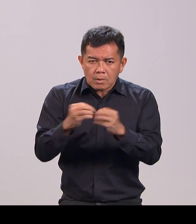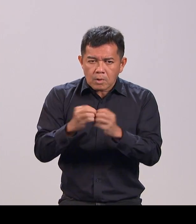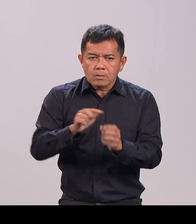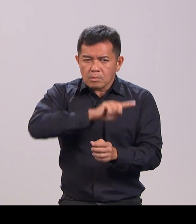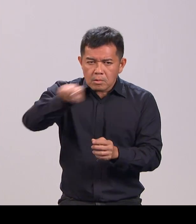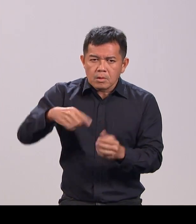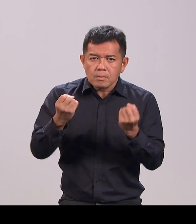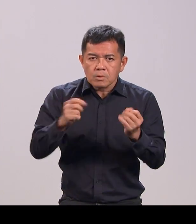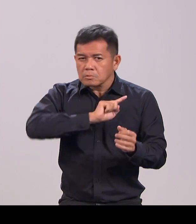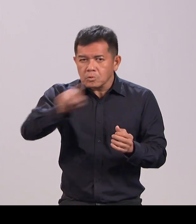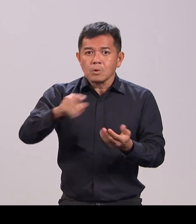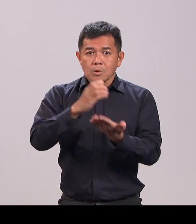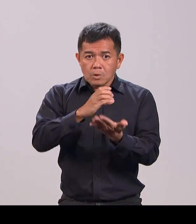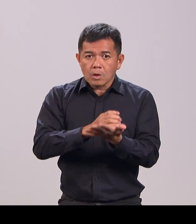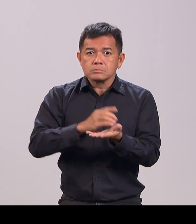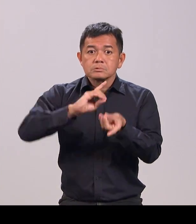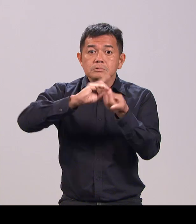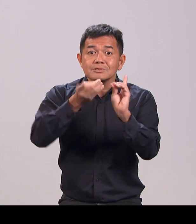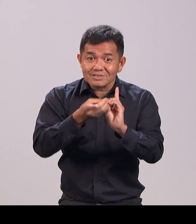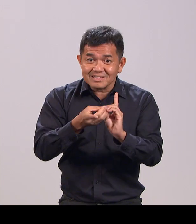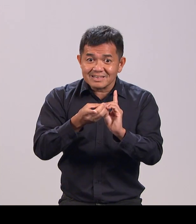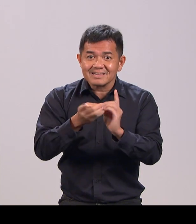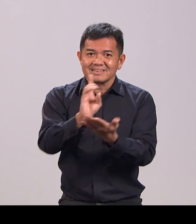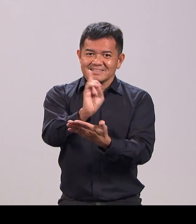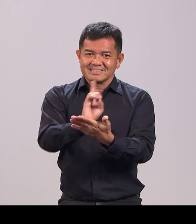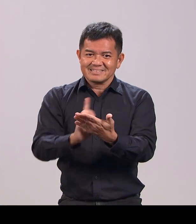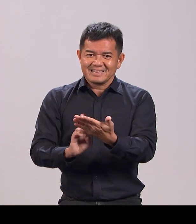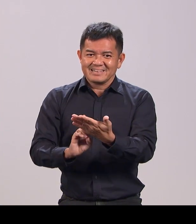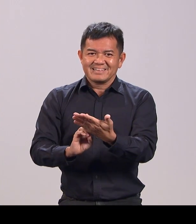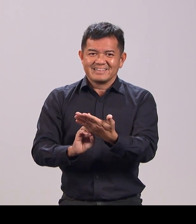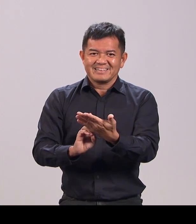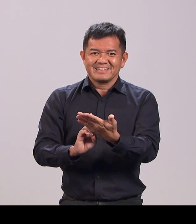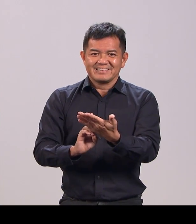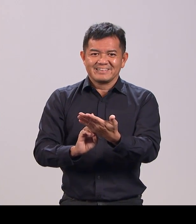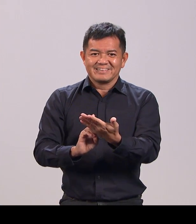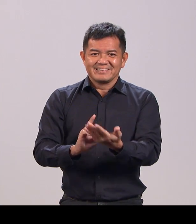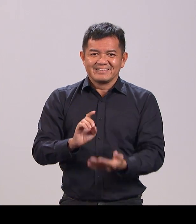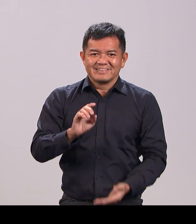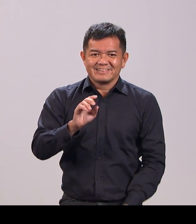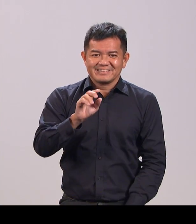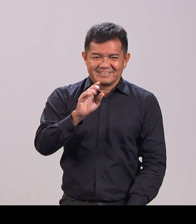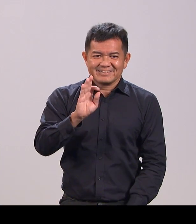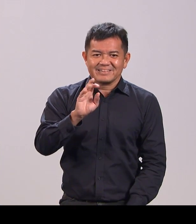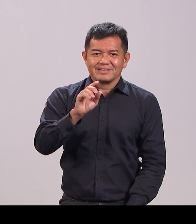And lots of these students intern at film studios like Ubisoft, Bandai Namco, Blizzard, and Lucasfilm.